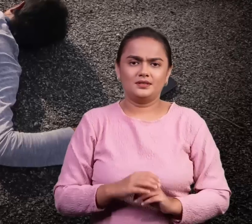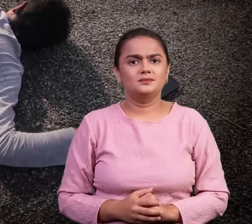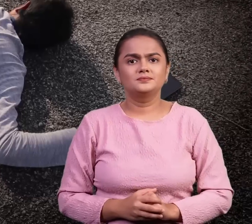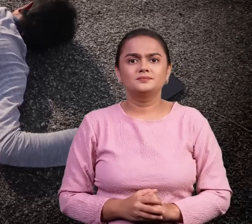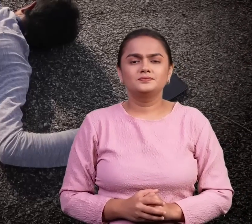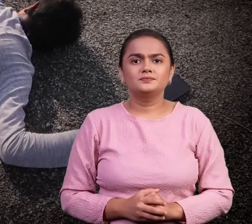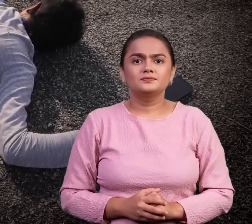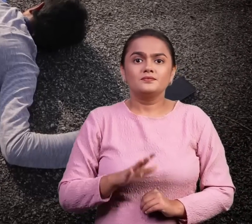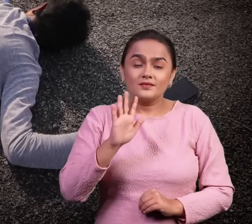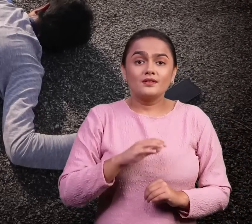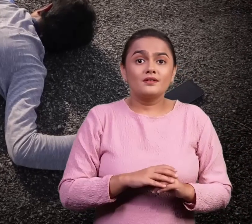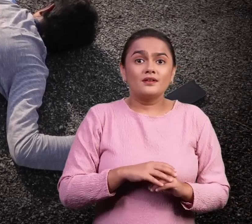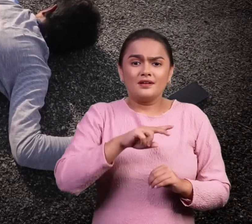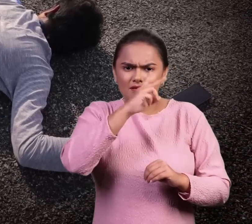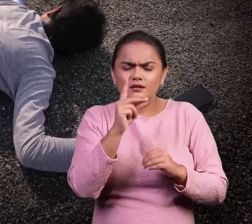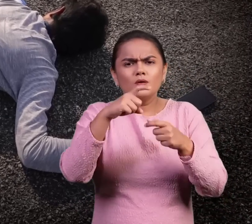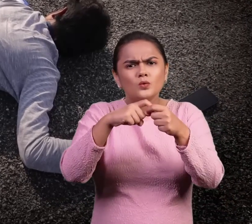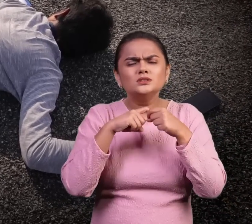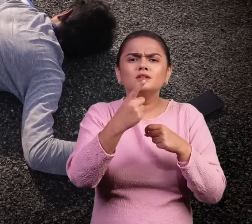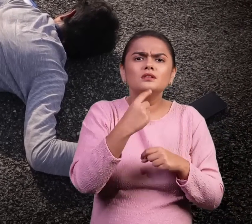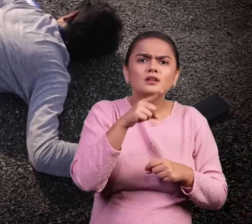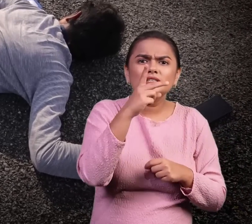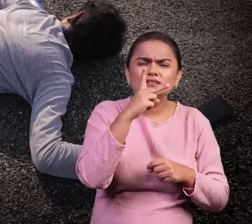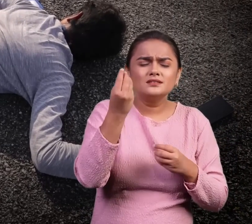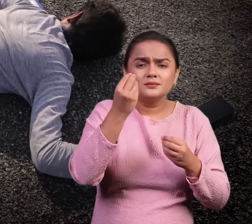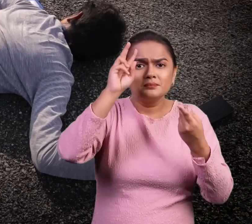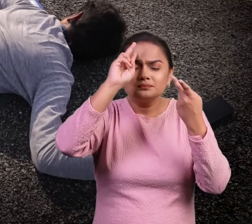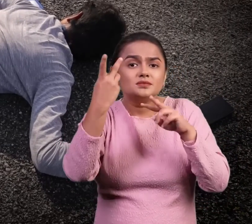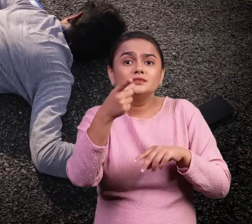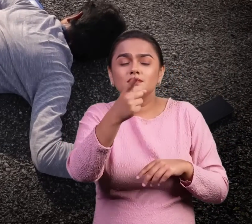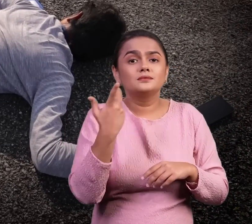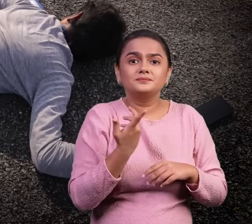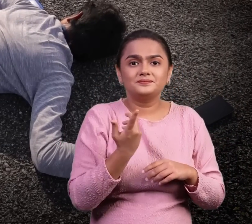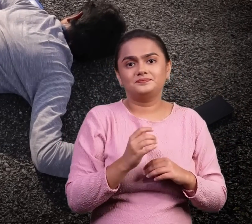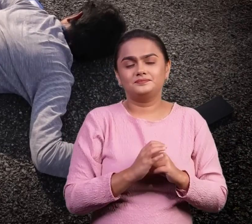So what other misconceptions could be there about HIV?